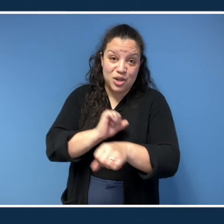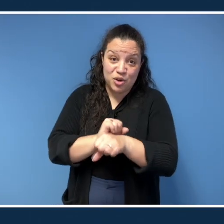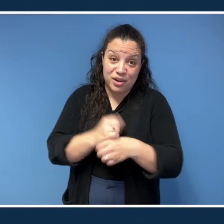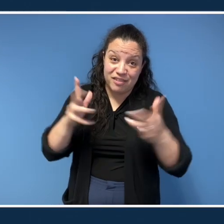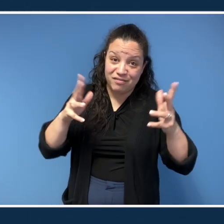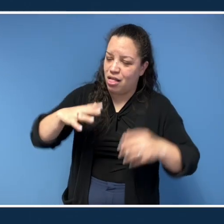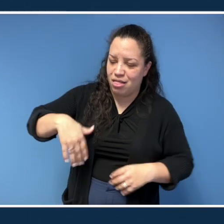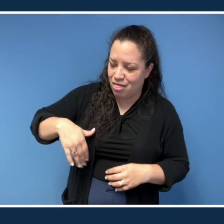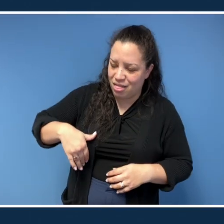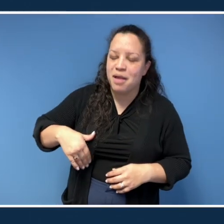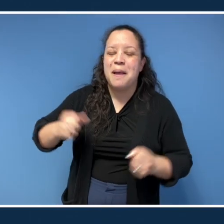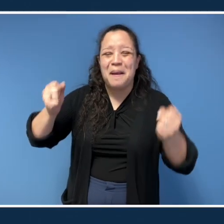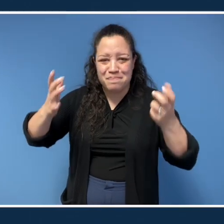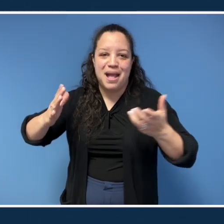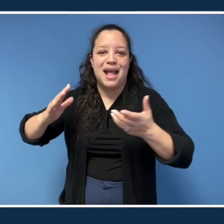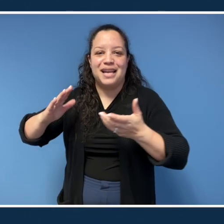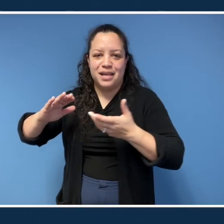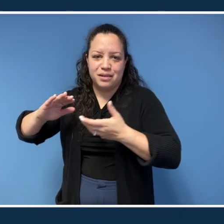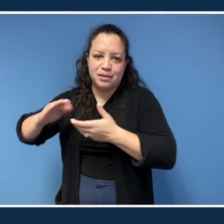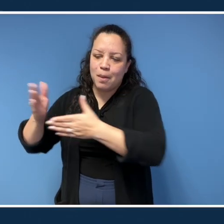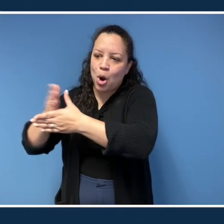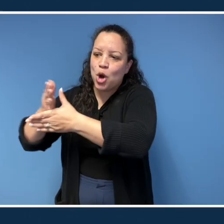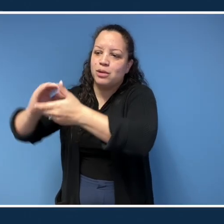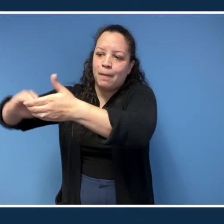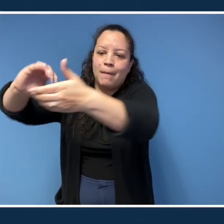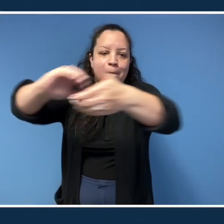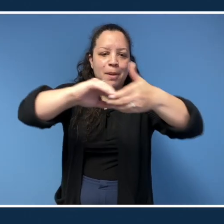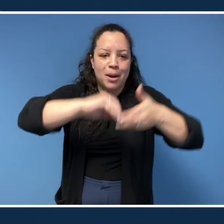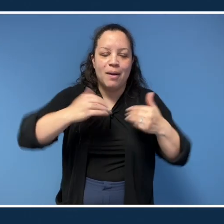NSCC, but we do have many great partners across the college. And I do look forward to probably